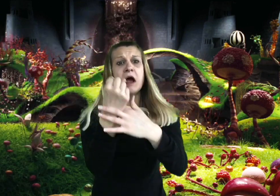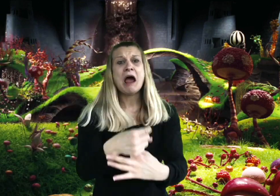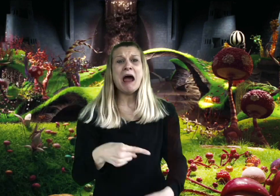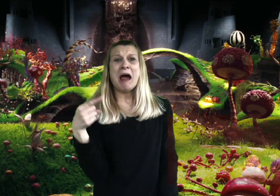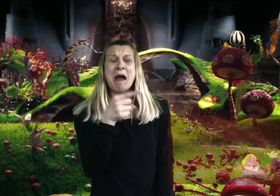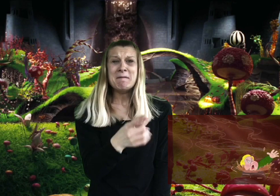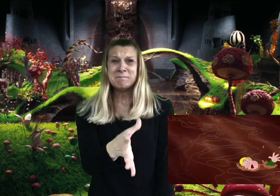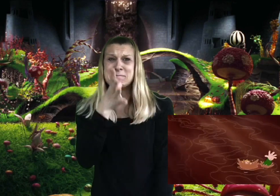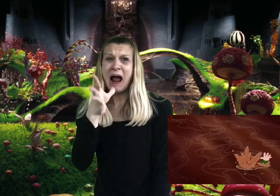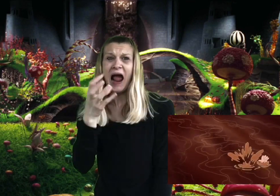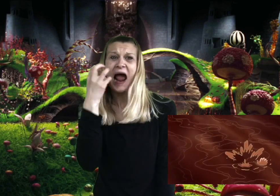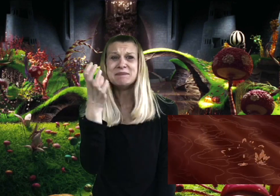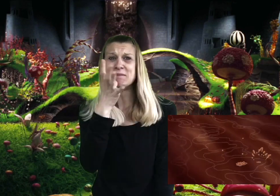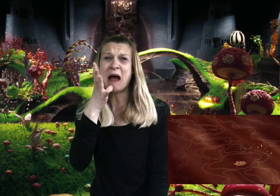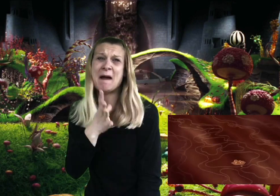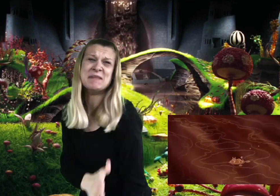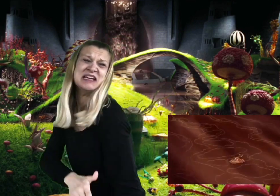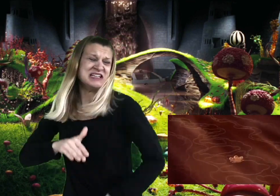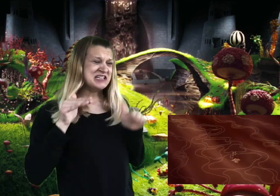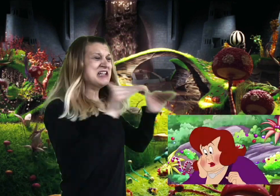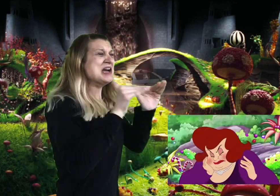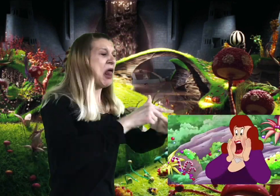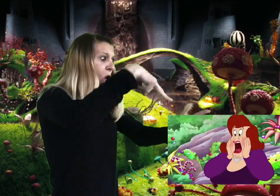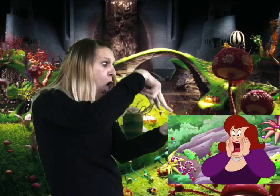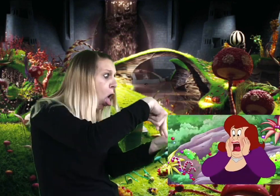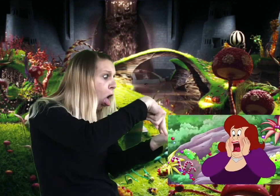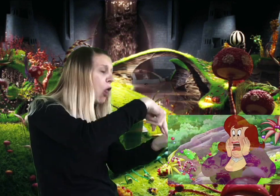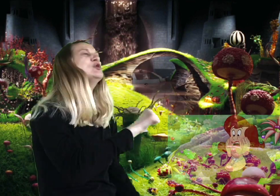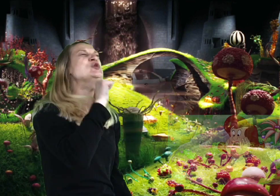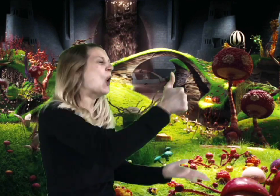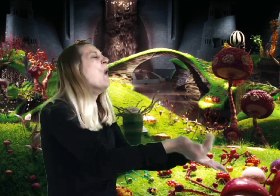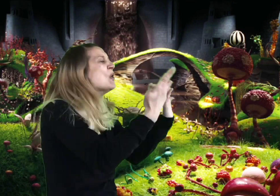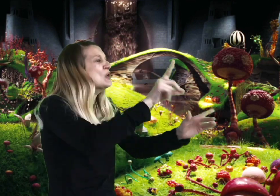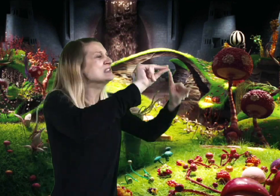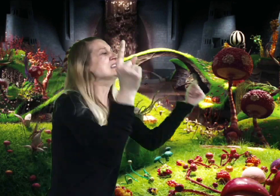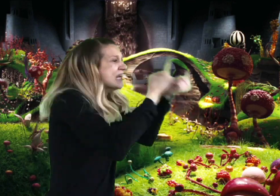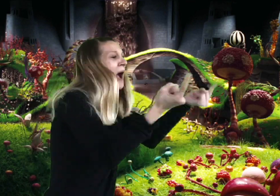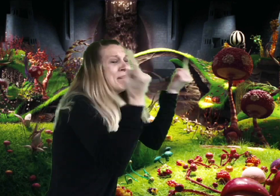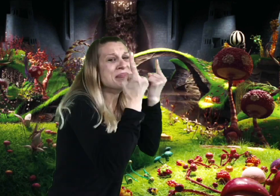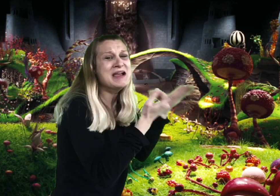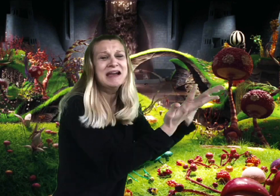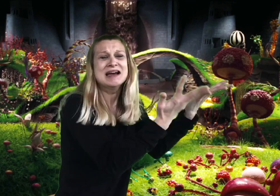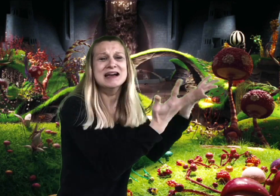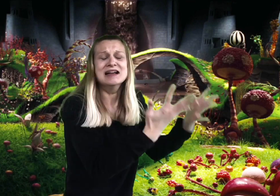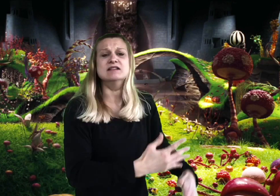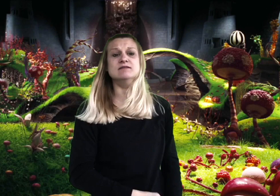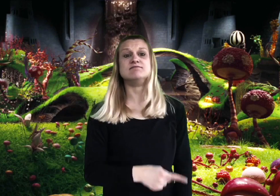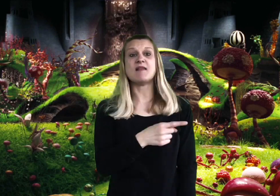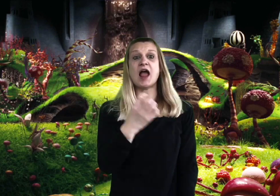"Don’t just stand there!" Mrs. Gloop screamed at Mr. Gloop. "Do something!"